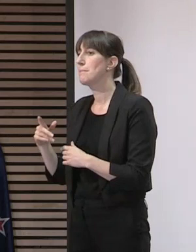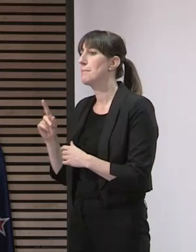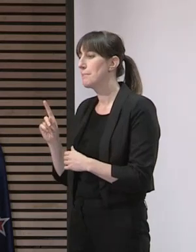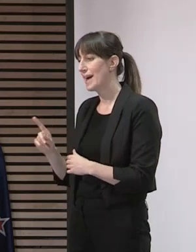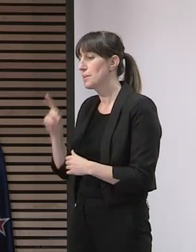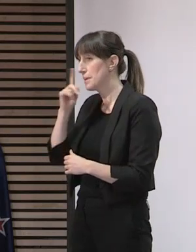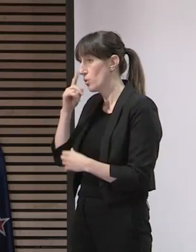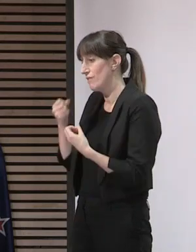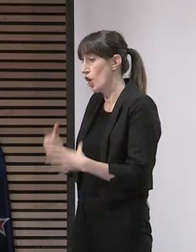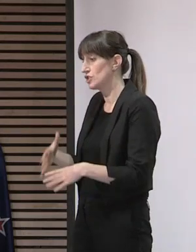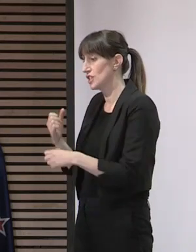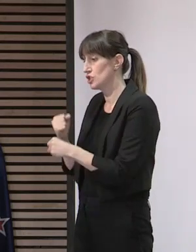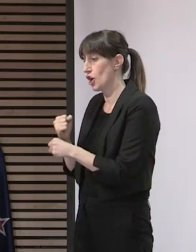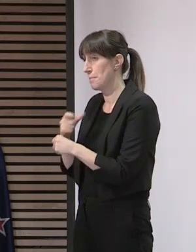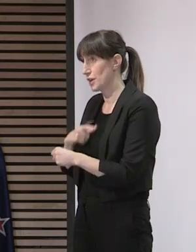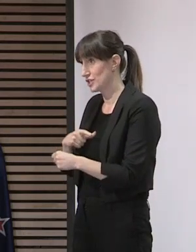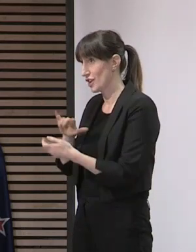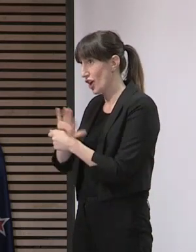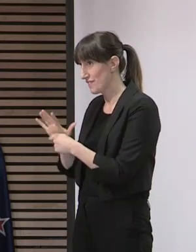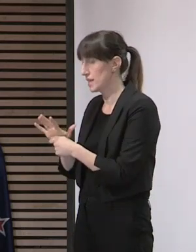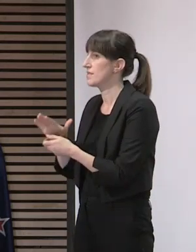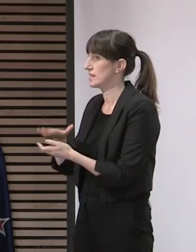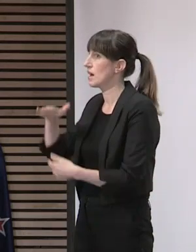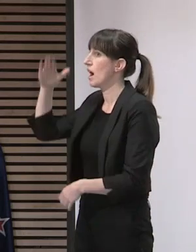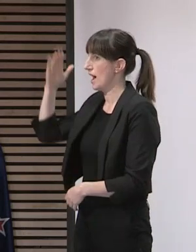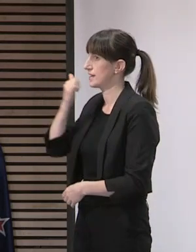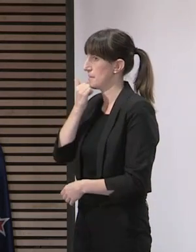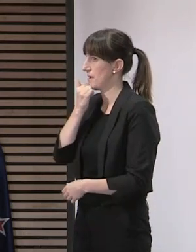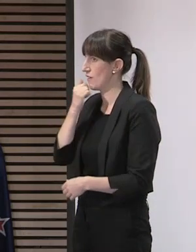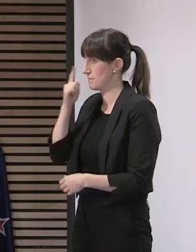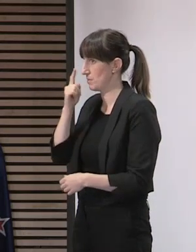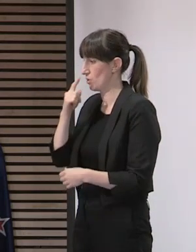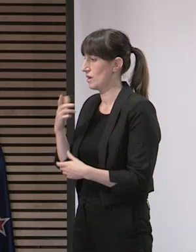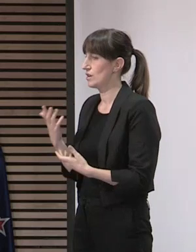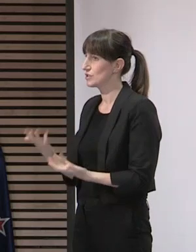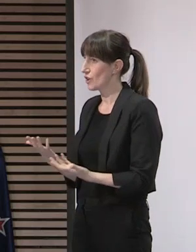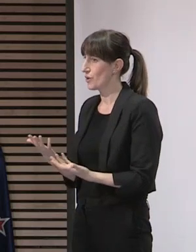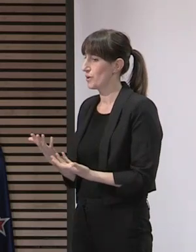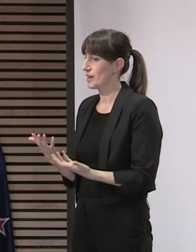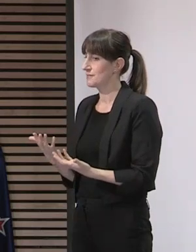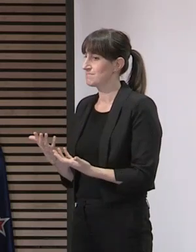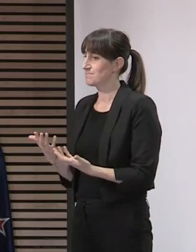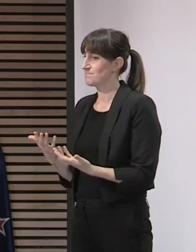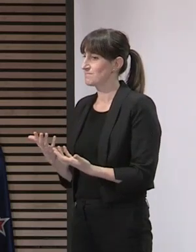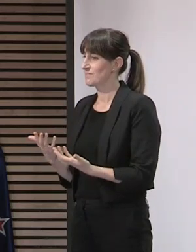Acknowledging, also, that we've got a much larger group of people who are coming in at one time because it's an